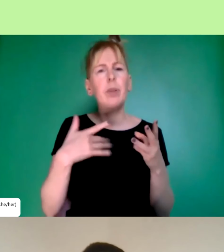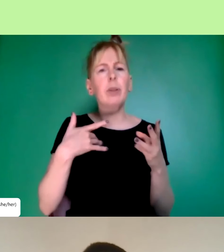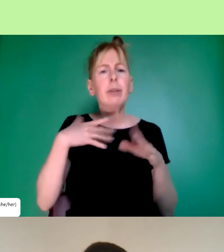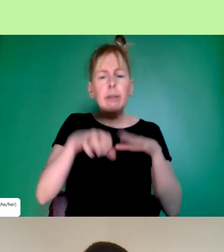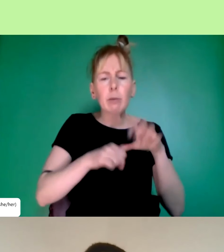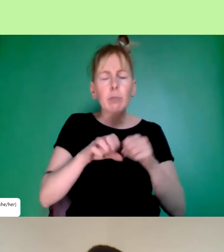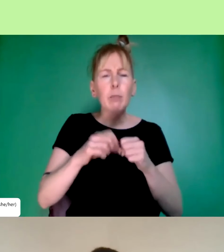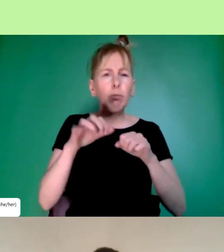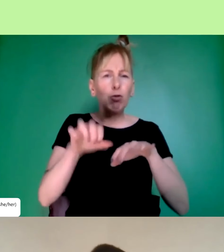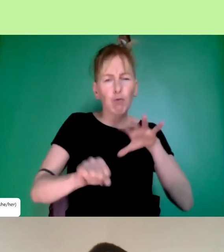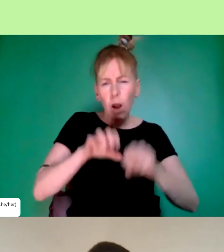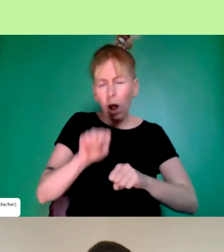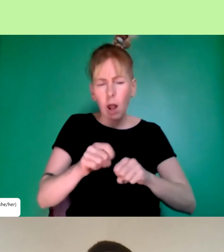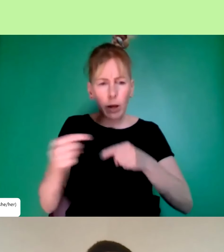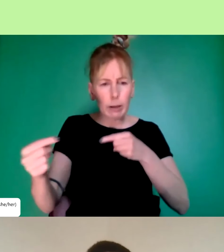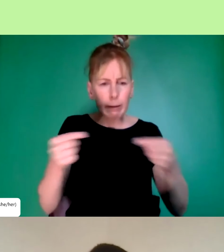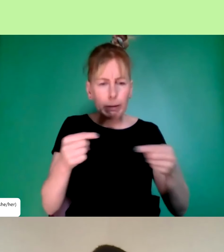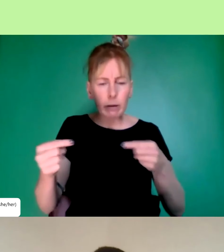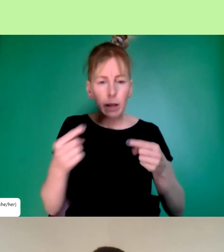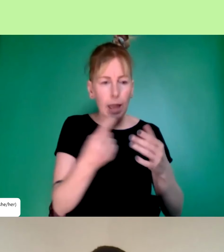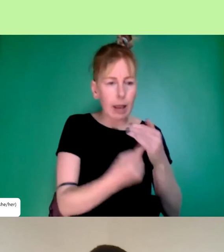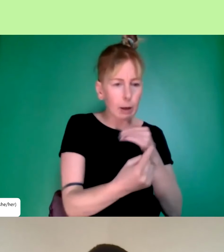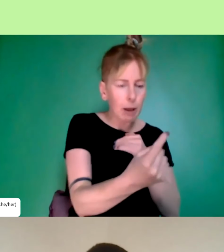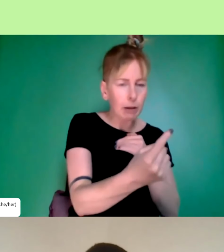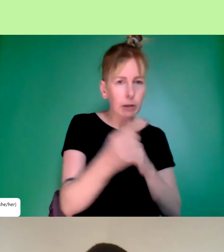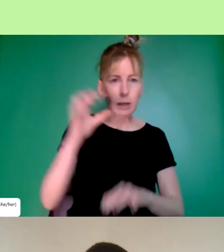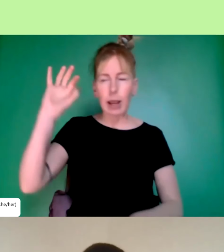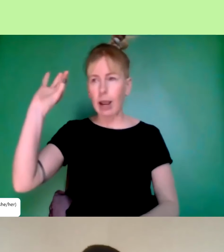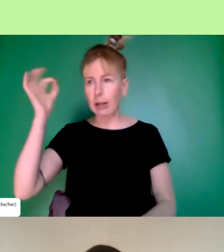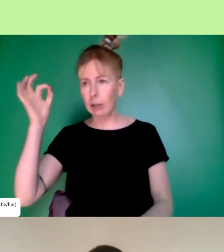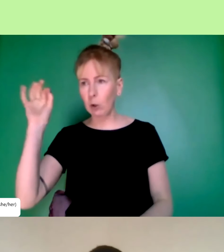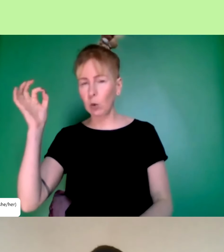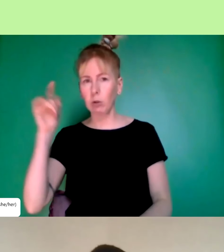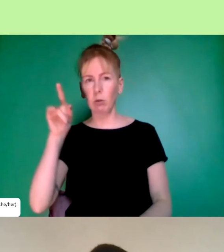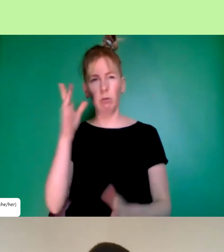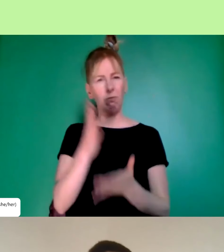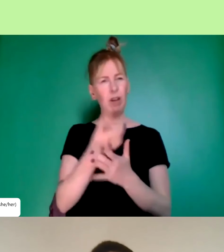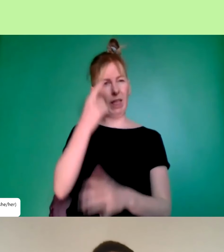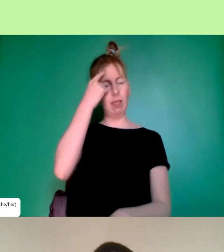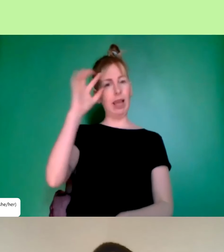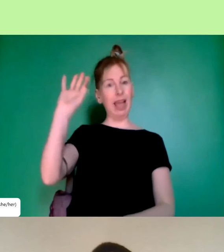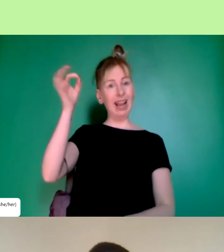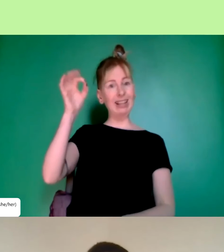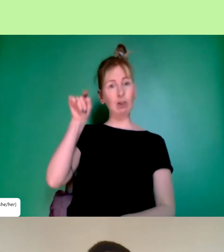individual and the institution. Is an institution also just people and individuals, some of